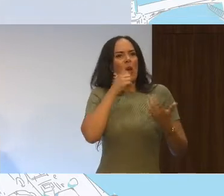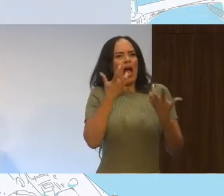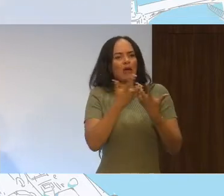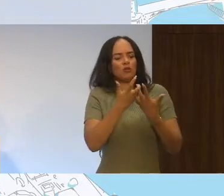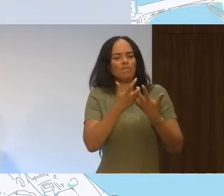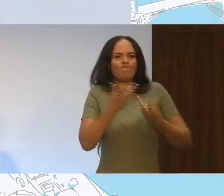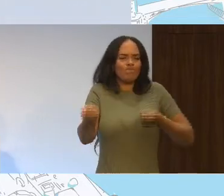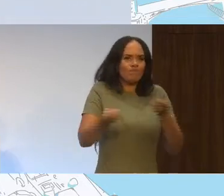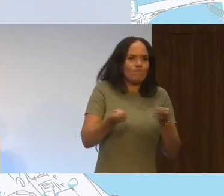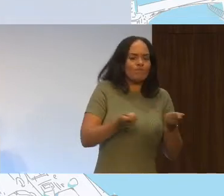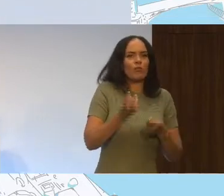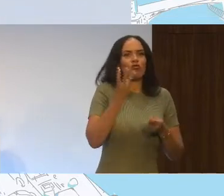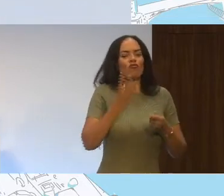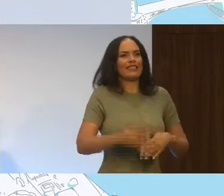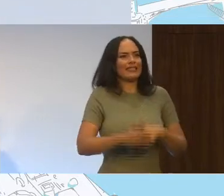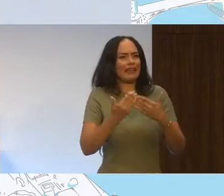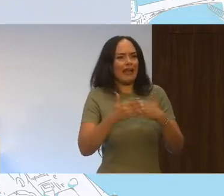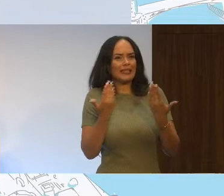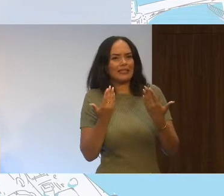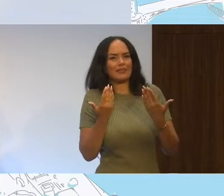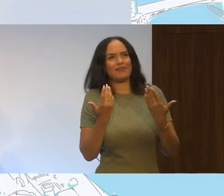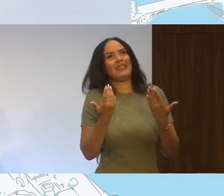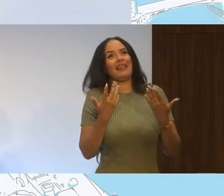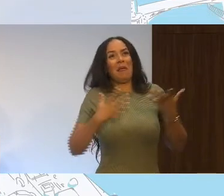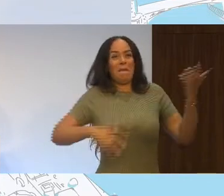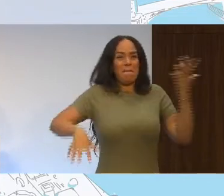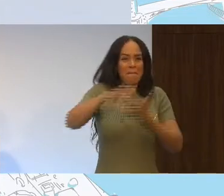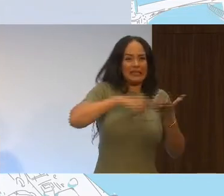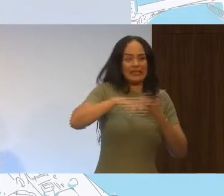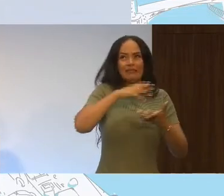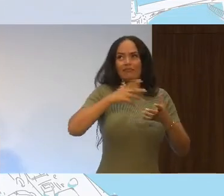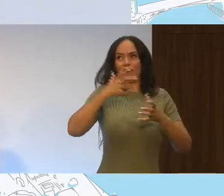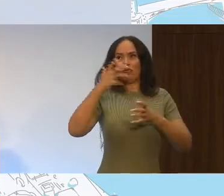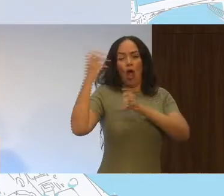by instantly mixing an awful, Maui Tai of espresso, propanolol,